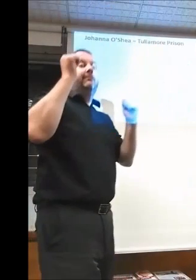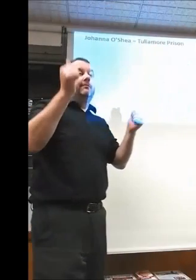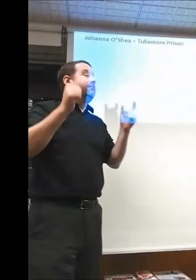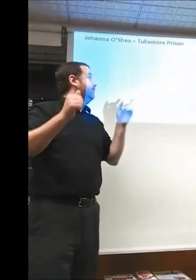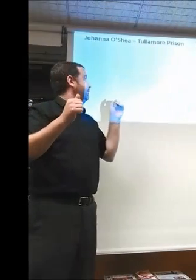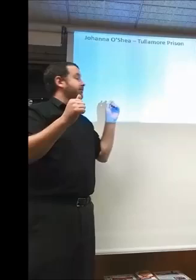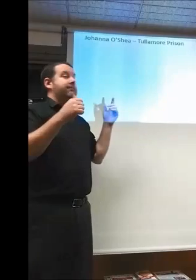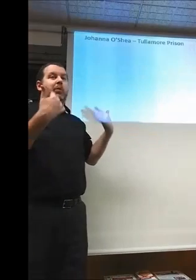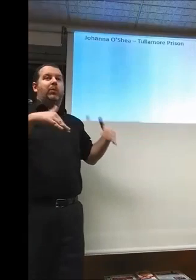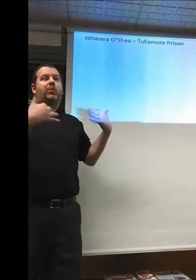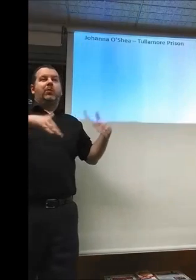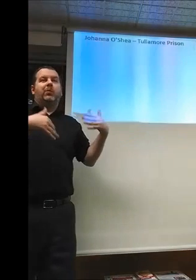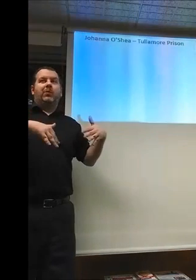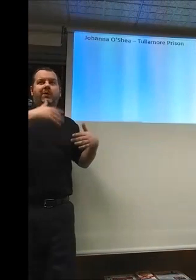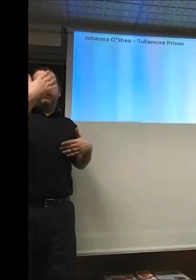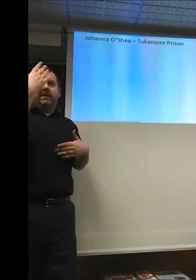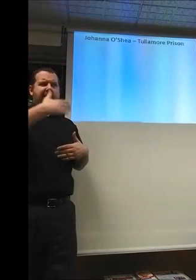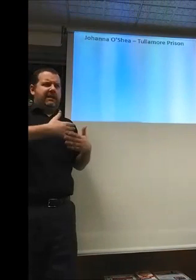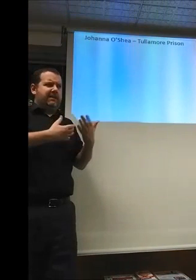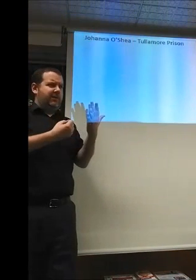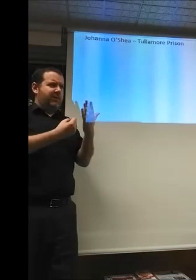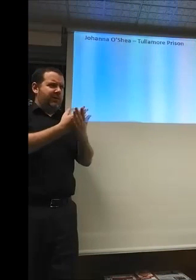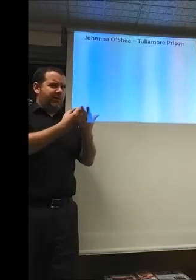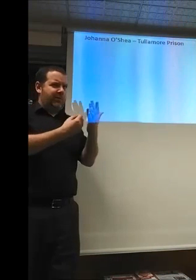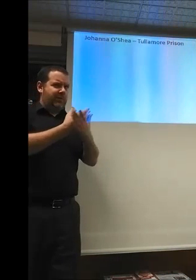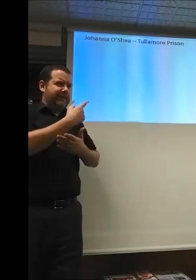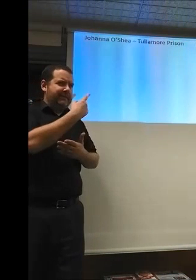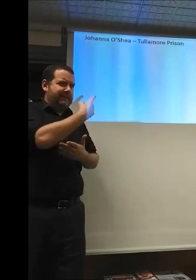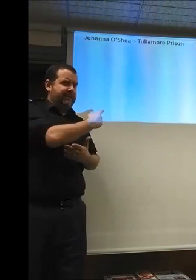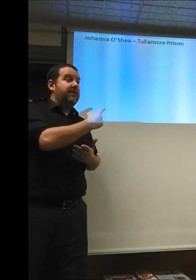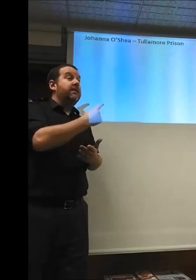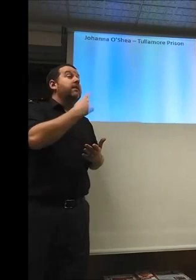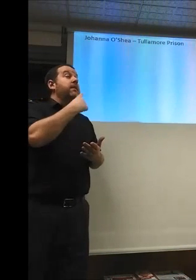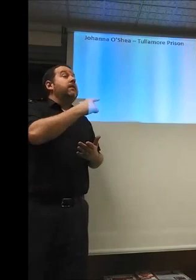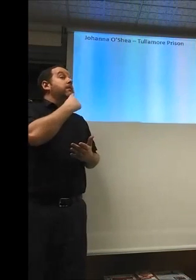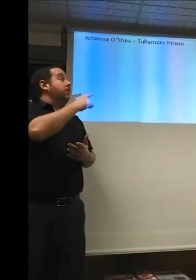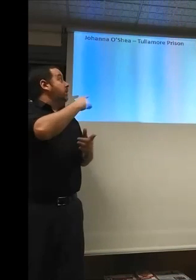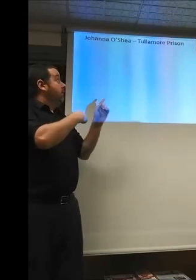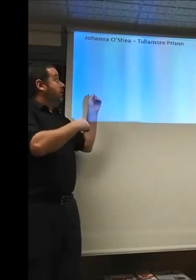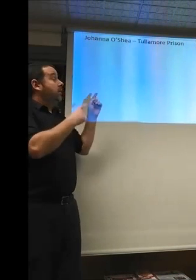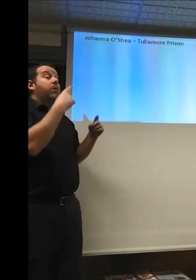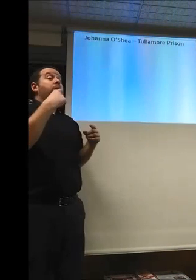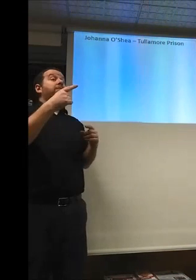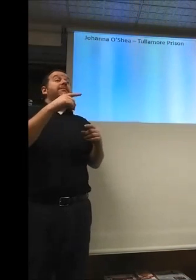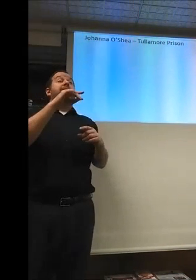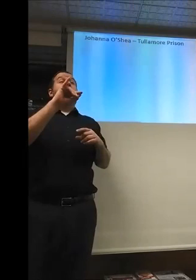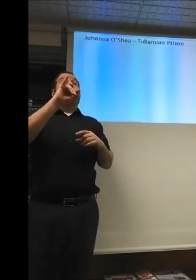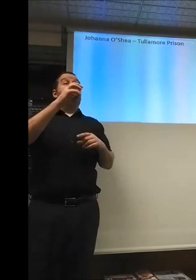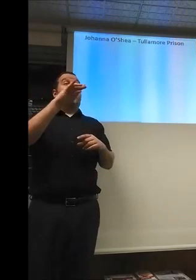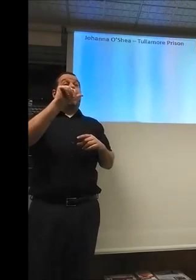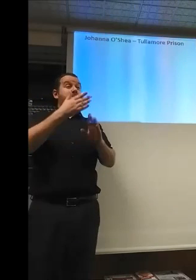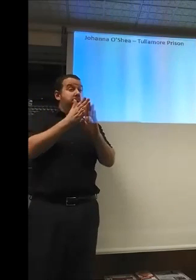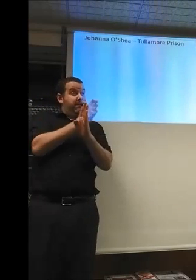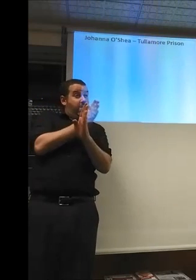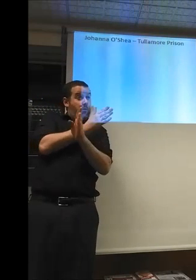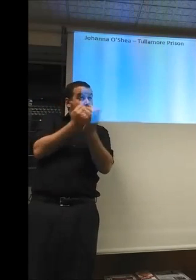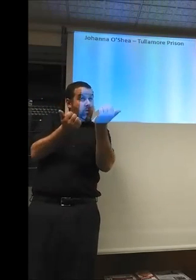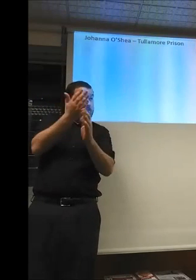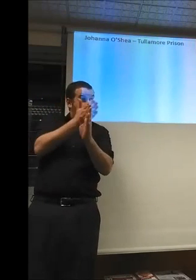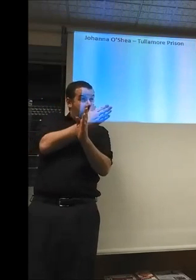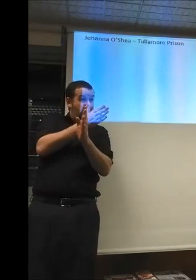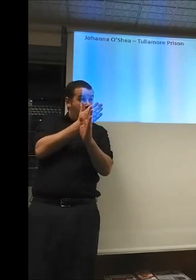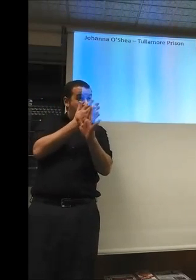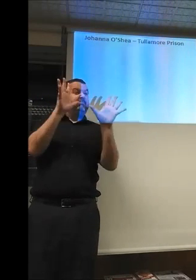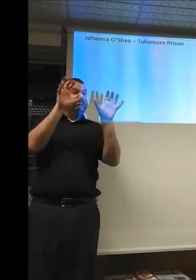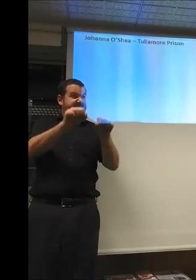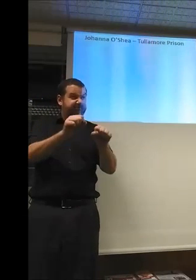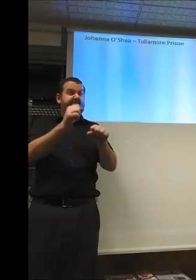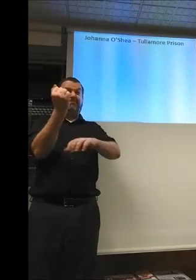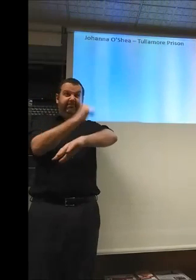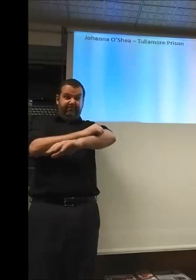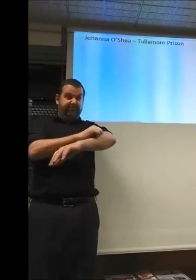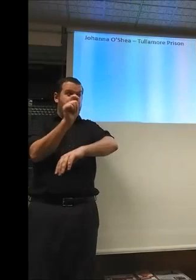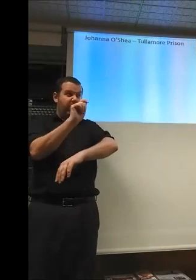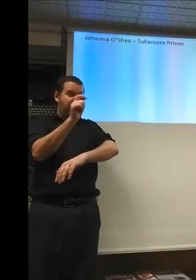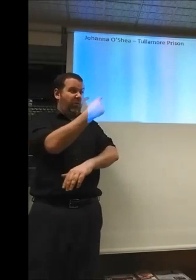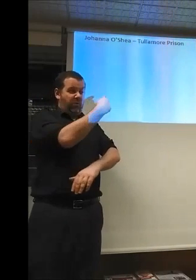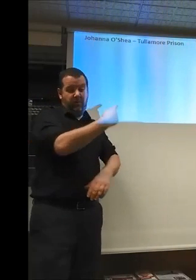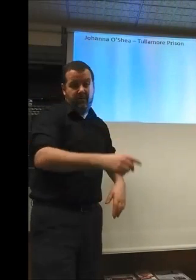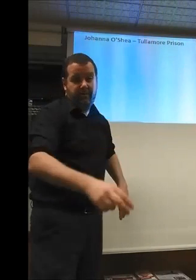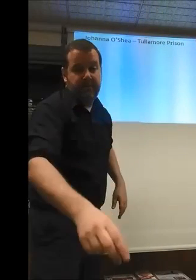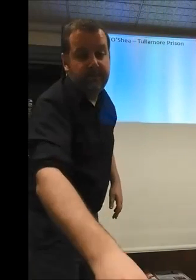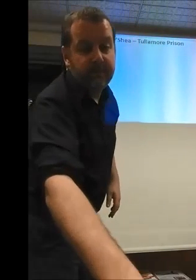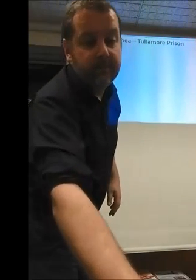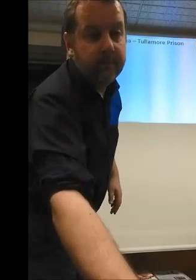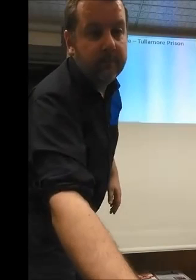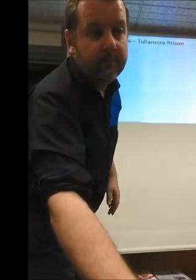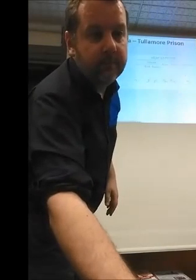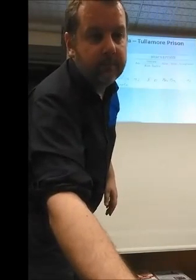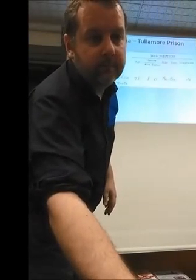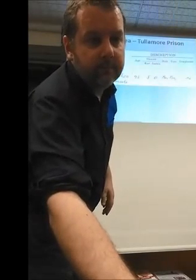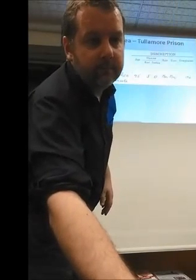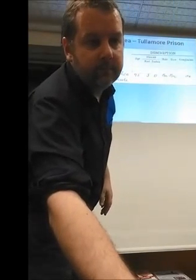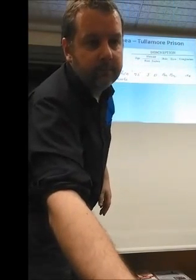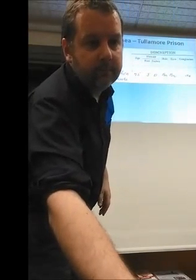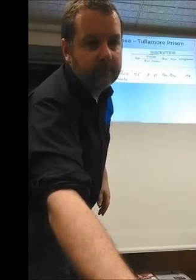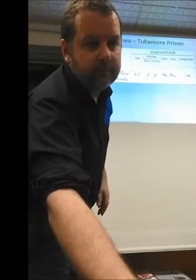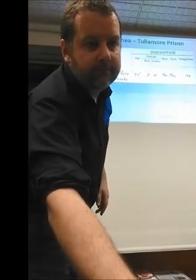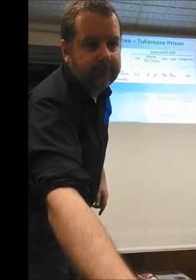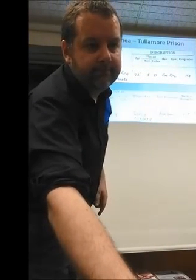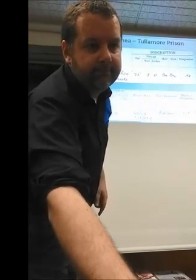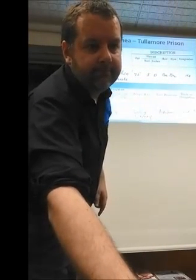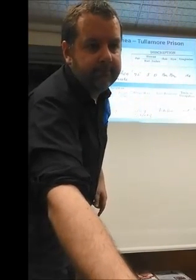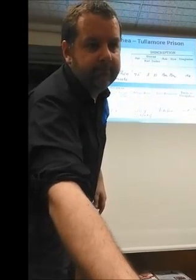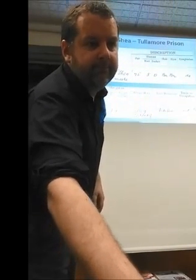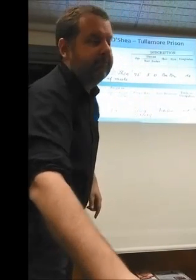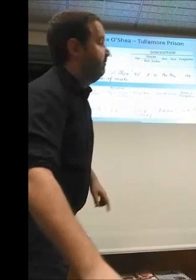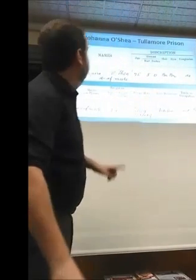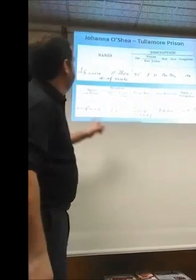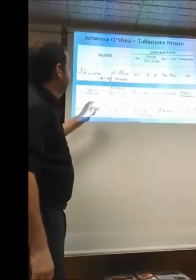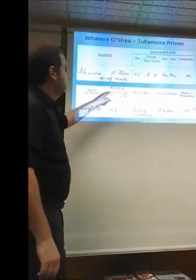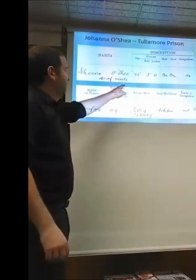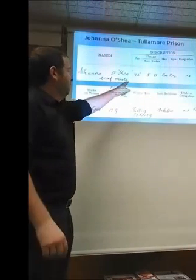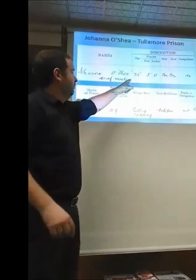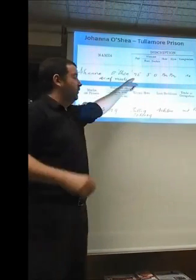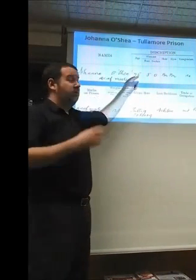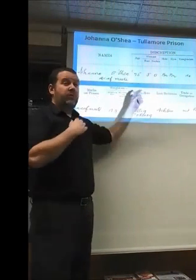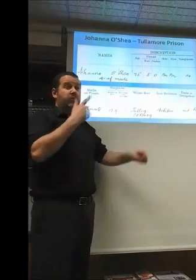Before the break we watched that video about James Brennan who was caught for theft.